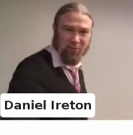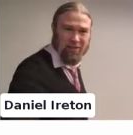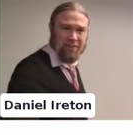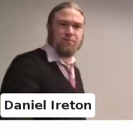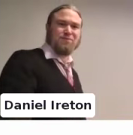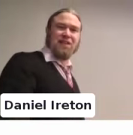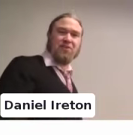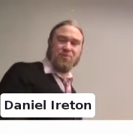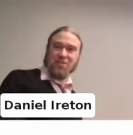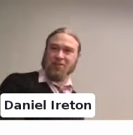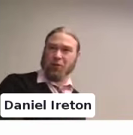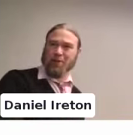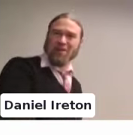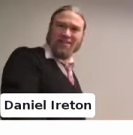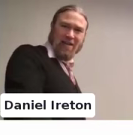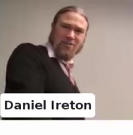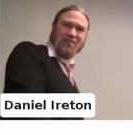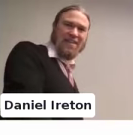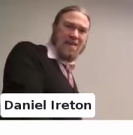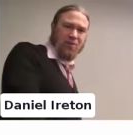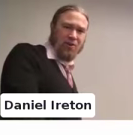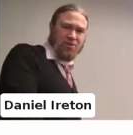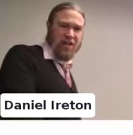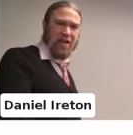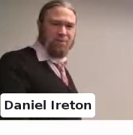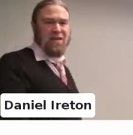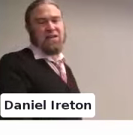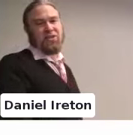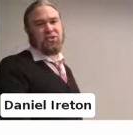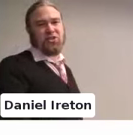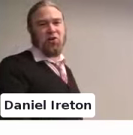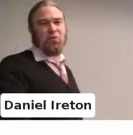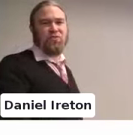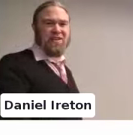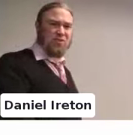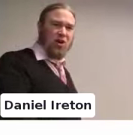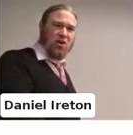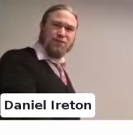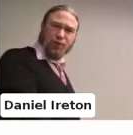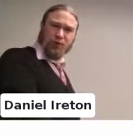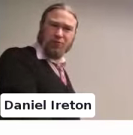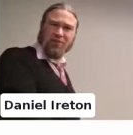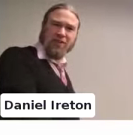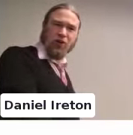I think part of it is people sometimes have real issue with making things fun when they think it ought to be work. But anyway I'm getting aheed of myself a little bit.